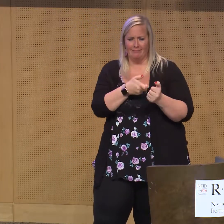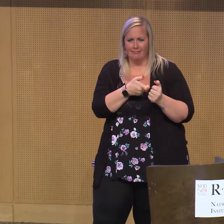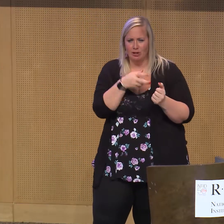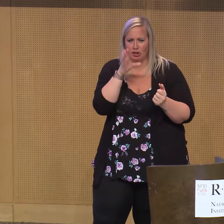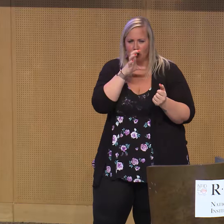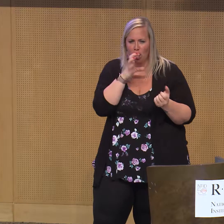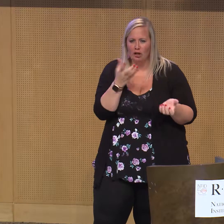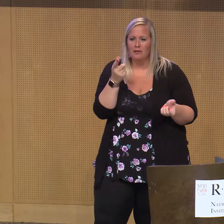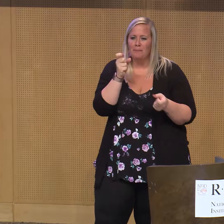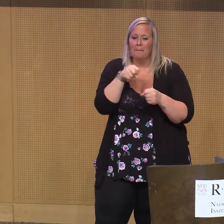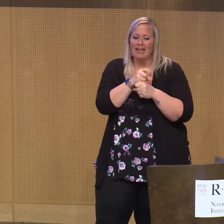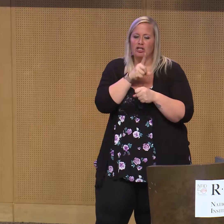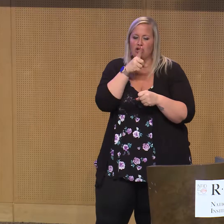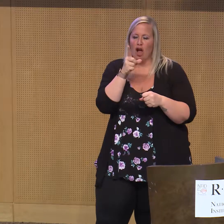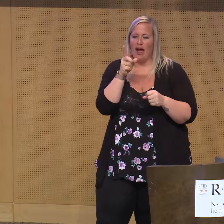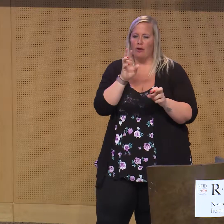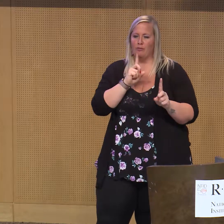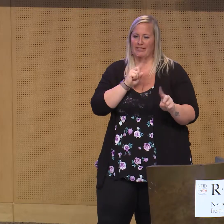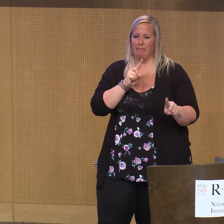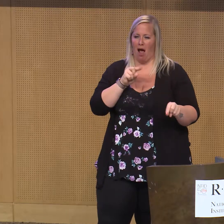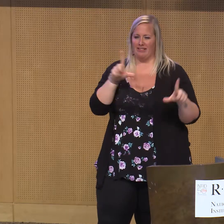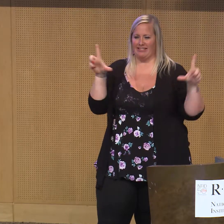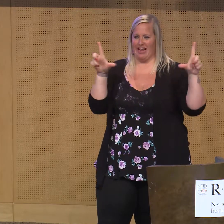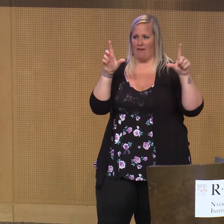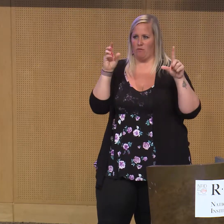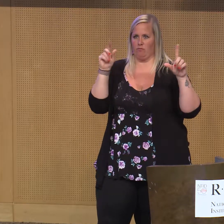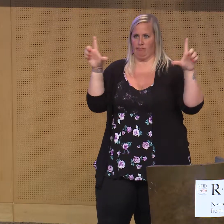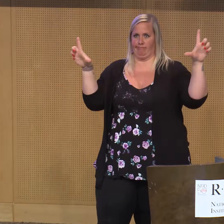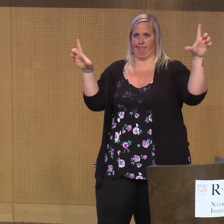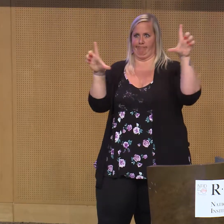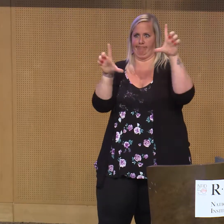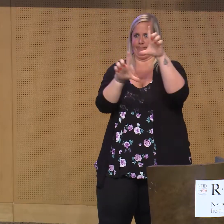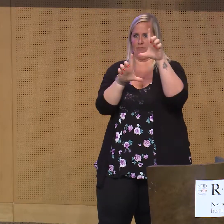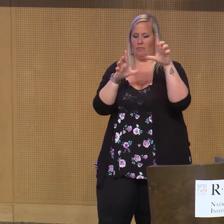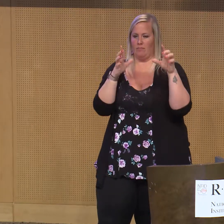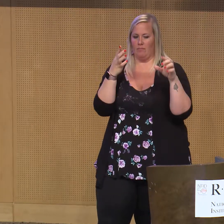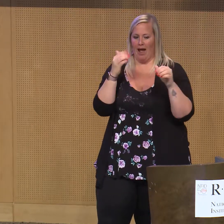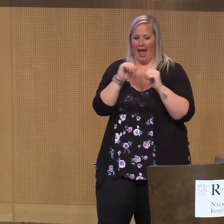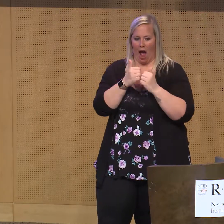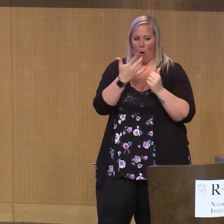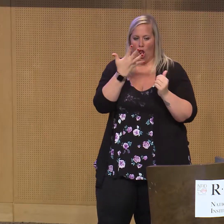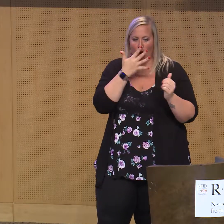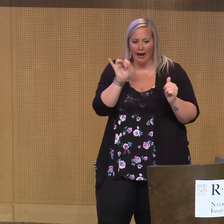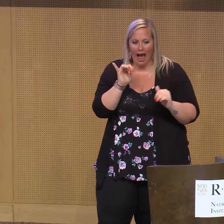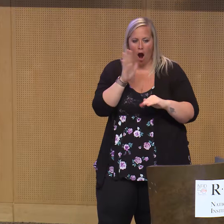and your tablet, and you're gonna search right there in the moment. So we need to make sure that the response of the website